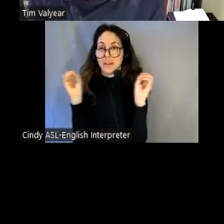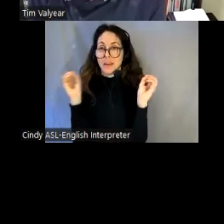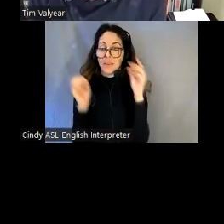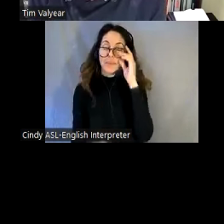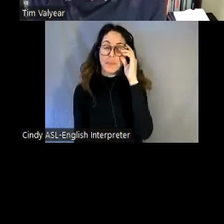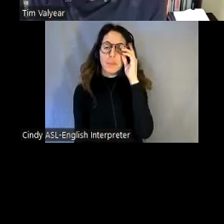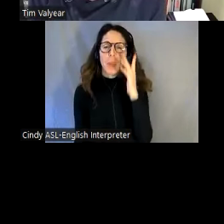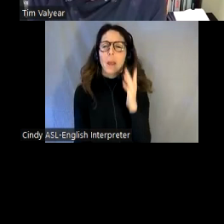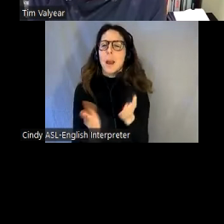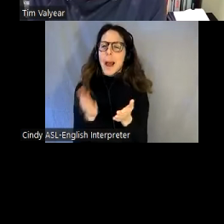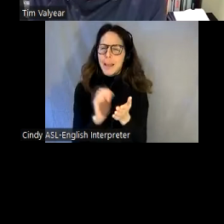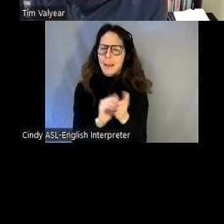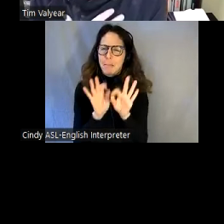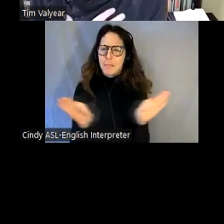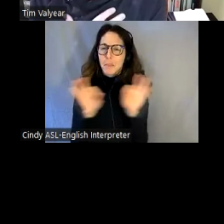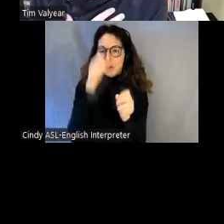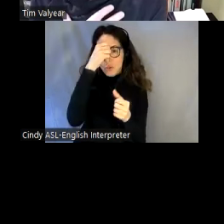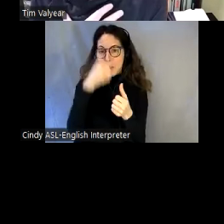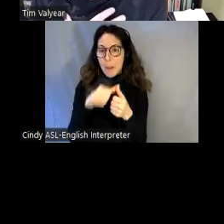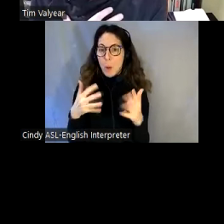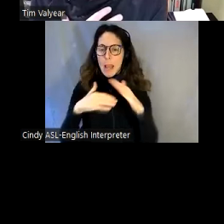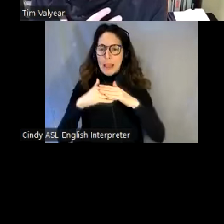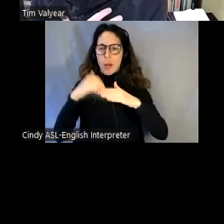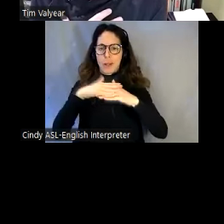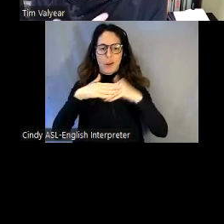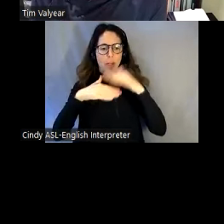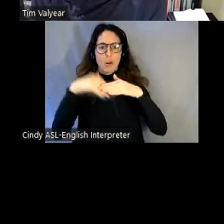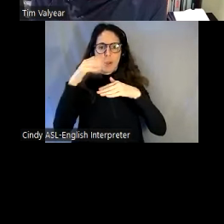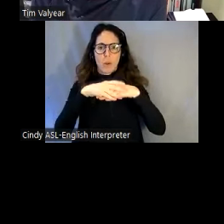today and yesterday. But definitely some people not